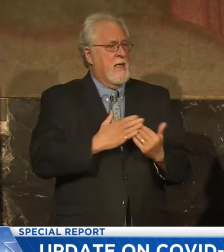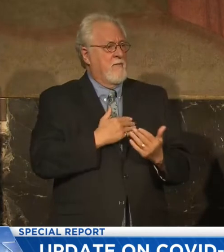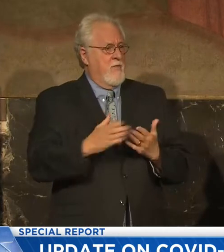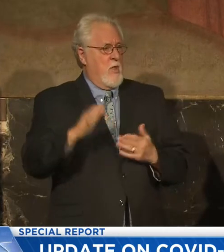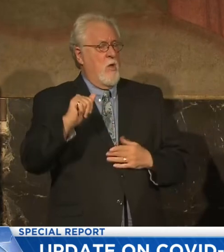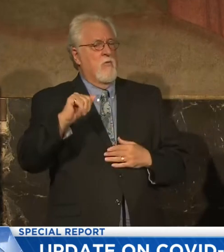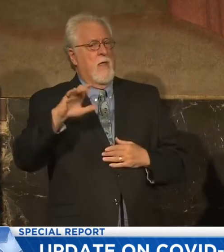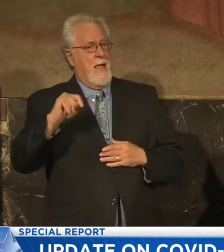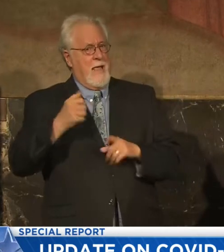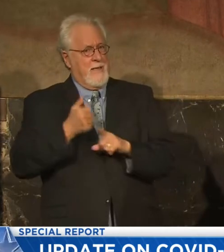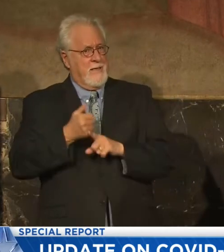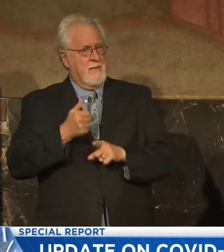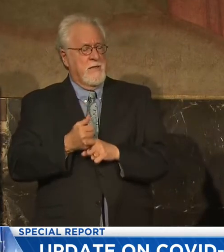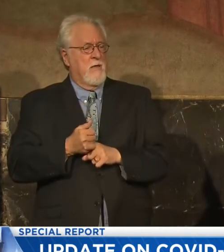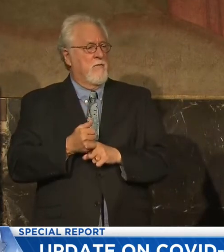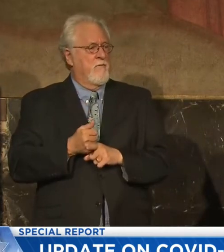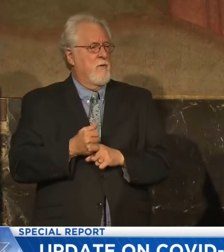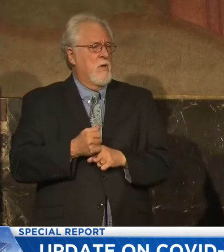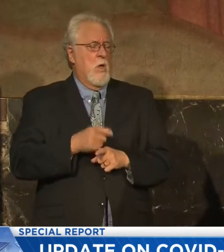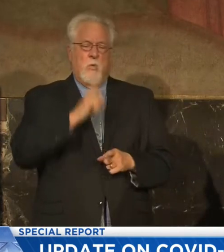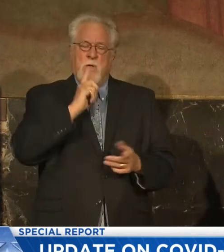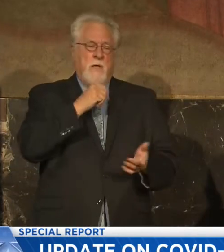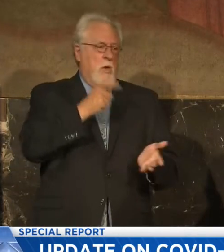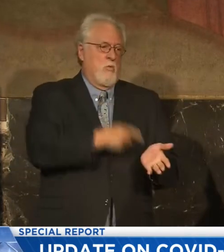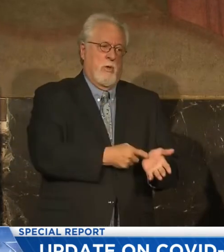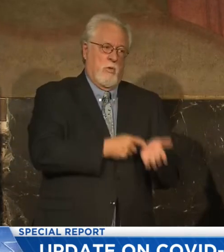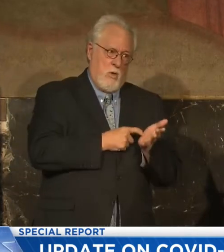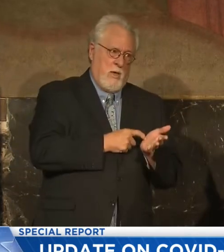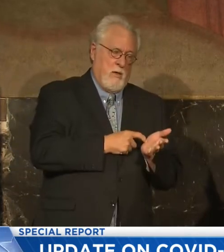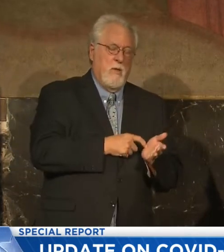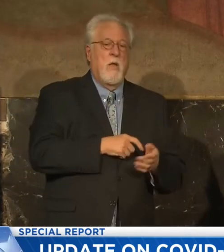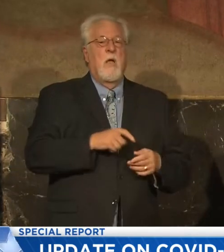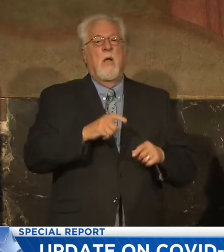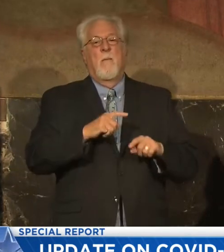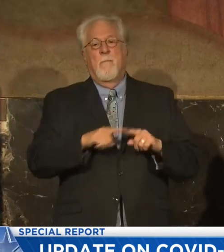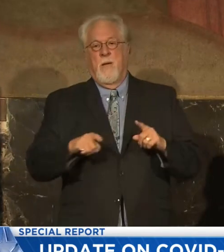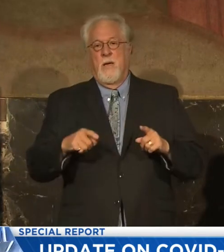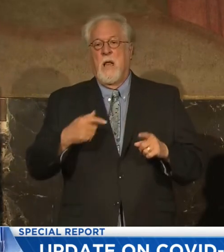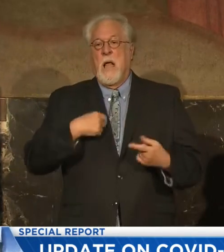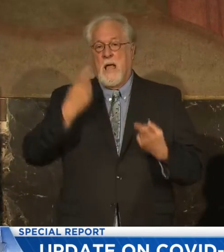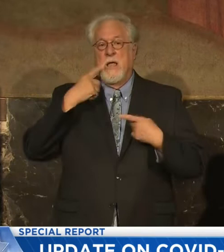I THINK IT WAS THE ENTIRE CONGRESSIONAL DELEGATION ASKING THAT WE HONOR THAT IN THE STATE